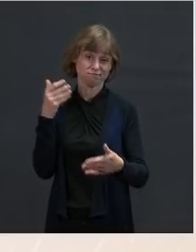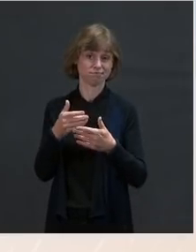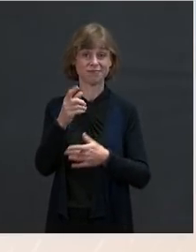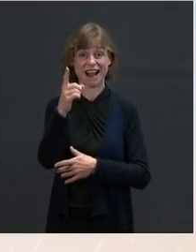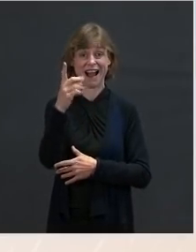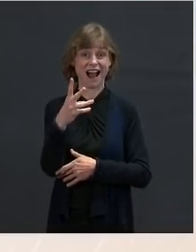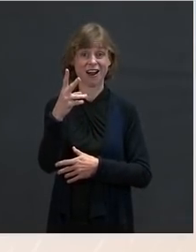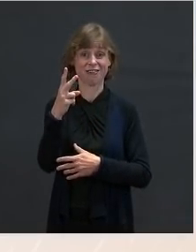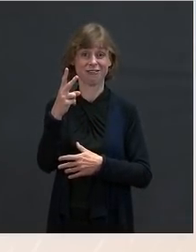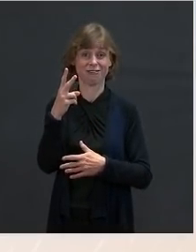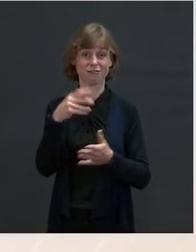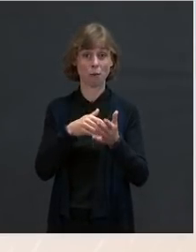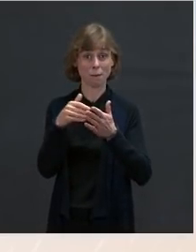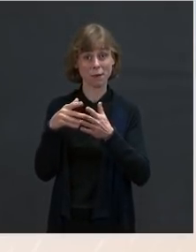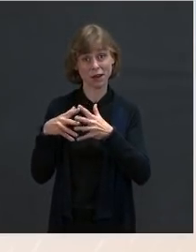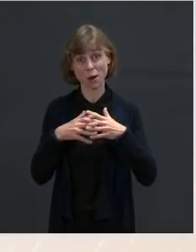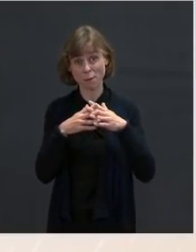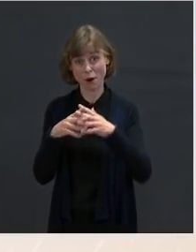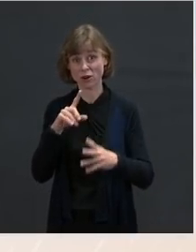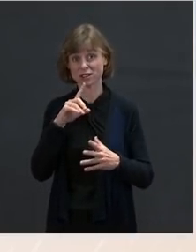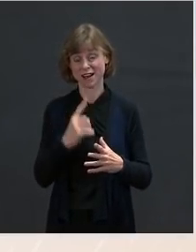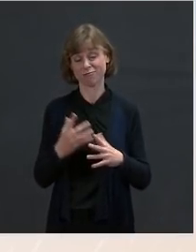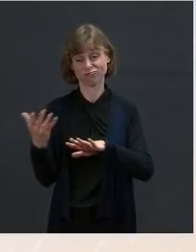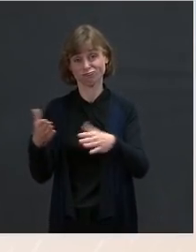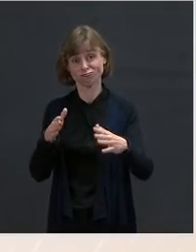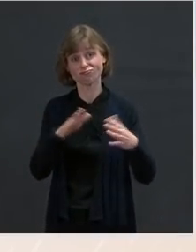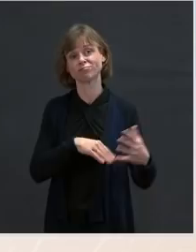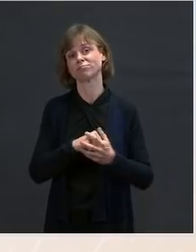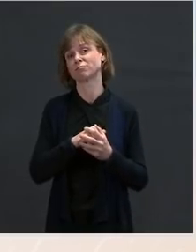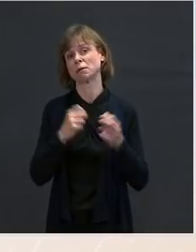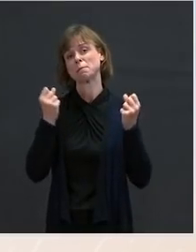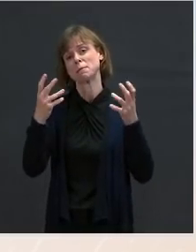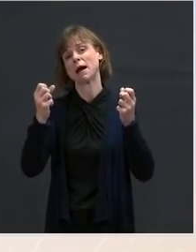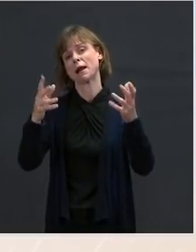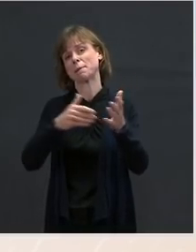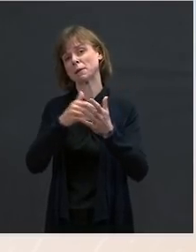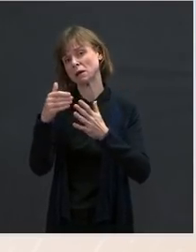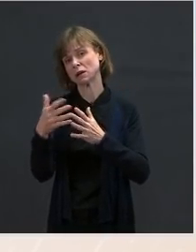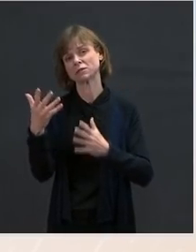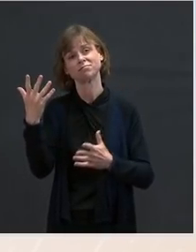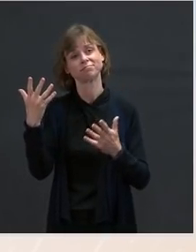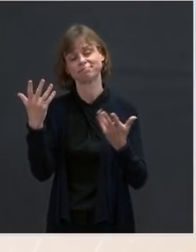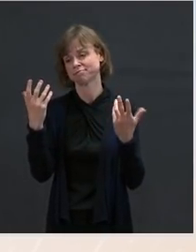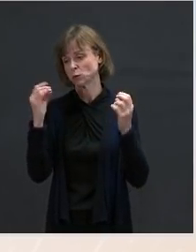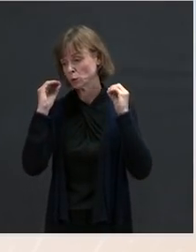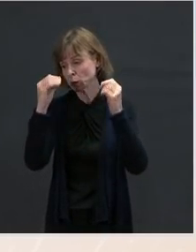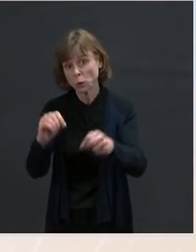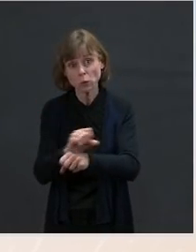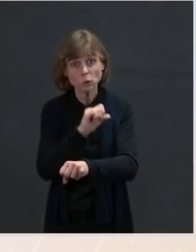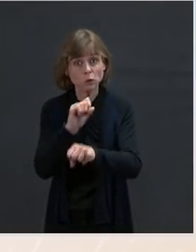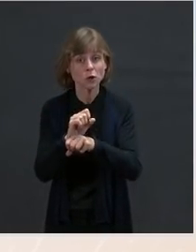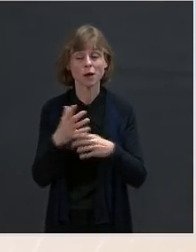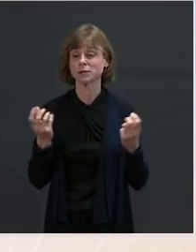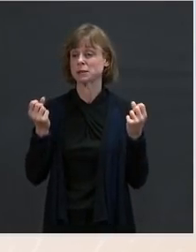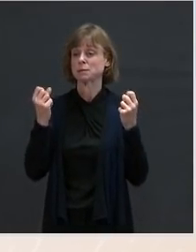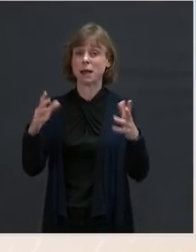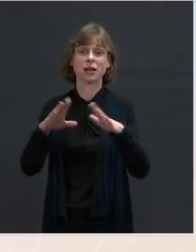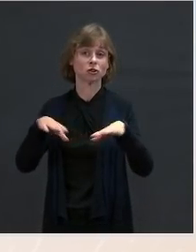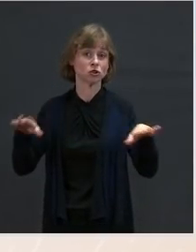Tens of millions have lost their jobs, families can't put enough food on the table, and millions of children need their schools reopened.